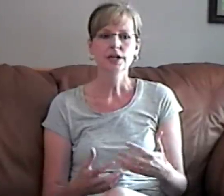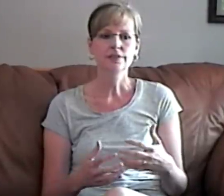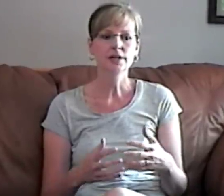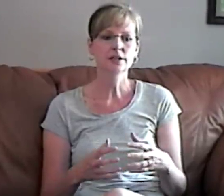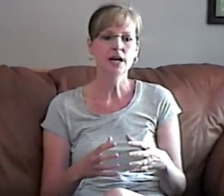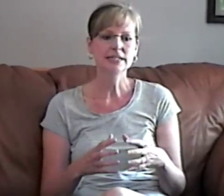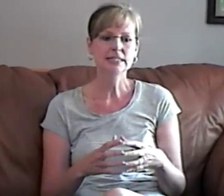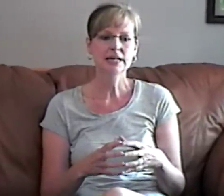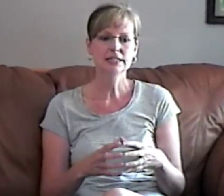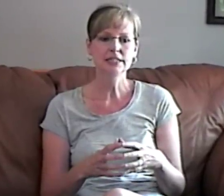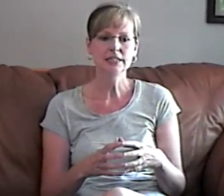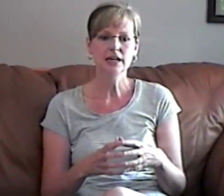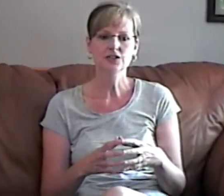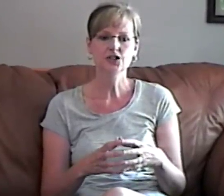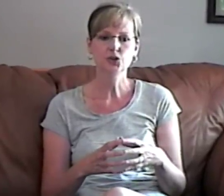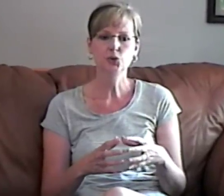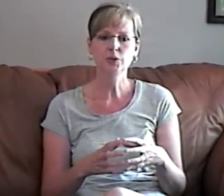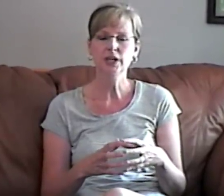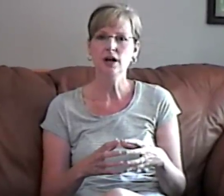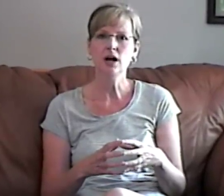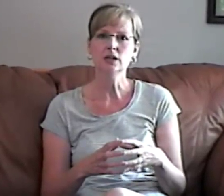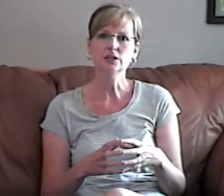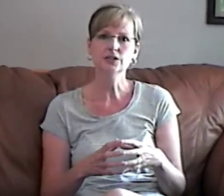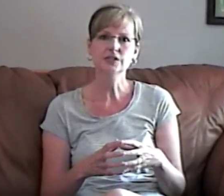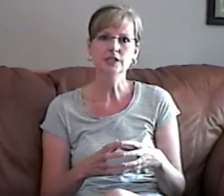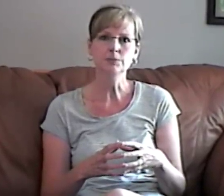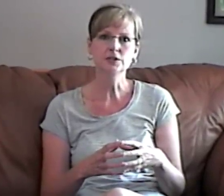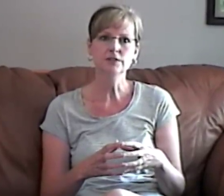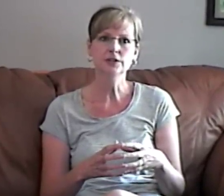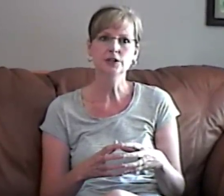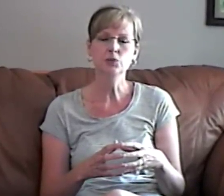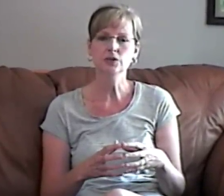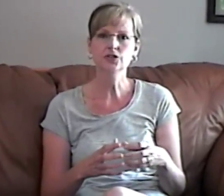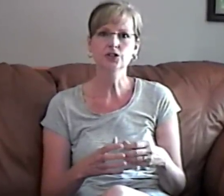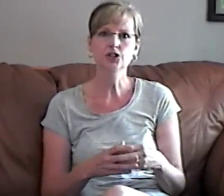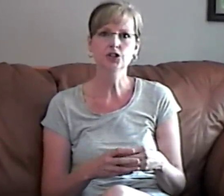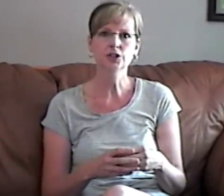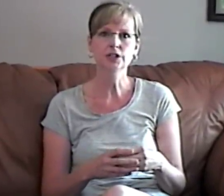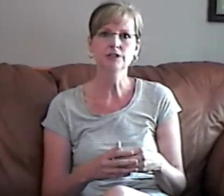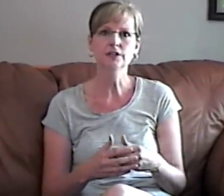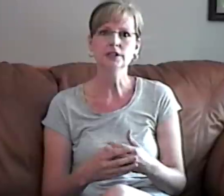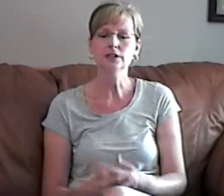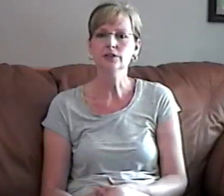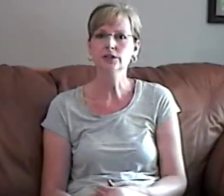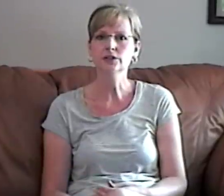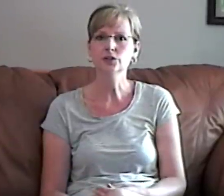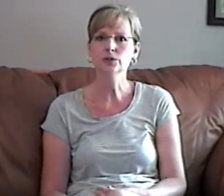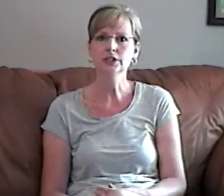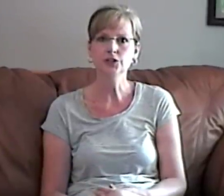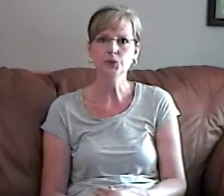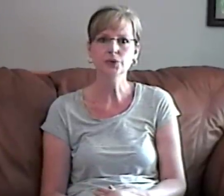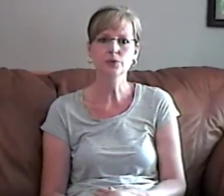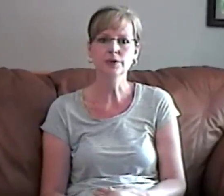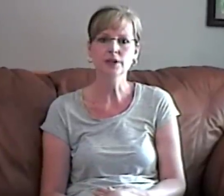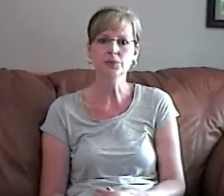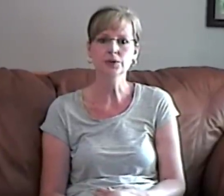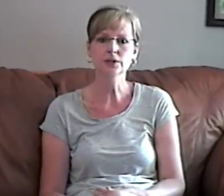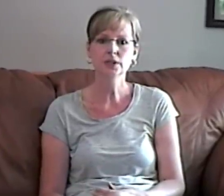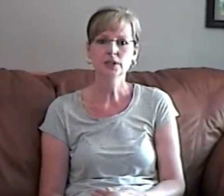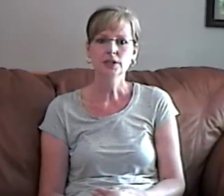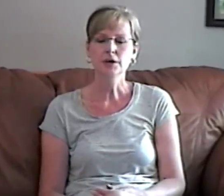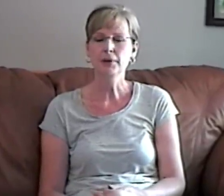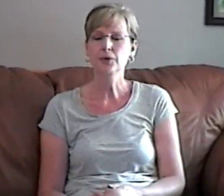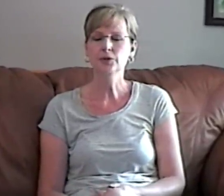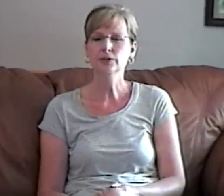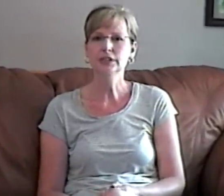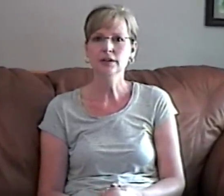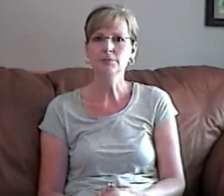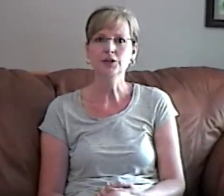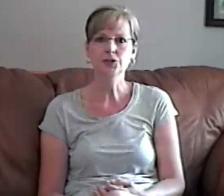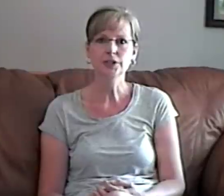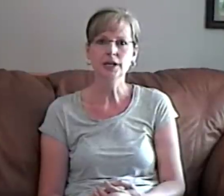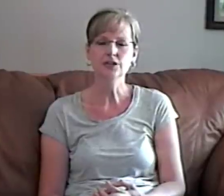Their identity as to who they are seemed very well secure, even in their early elementary age.